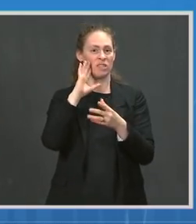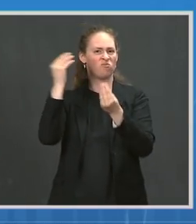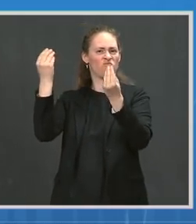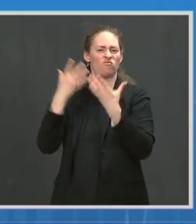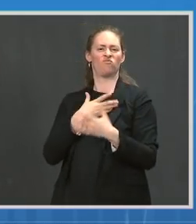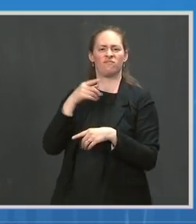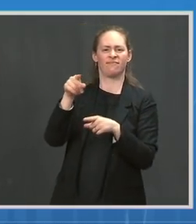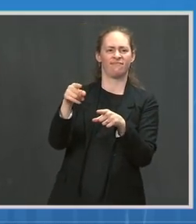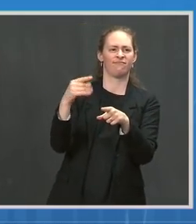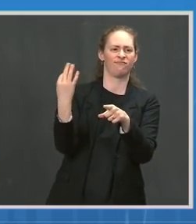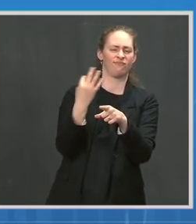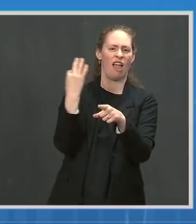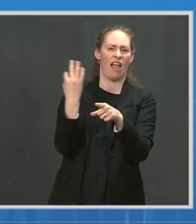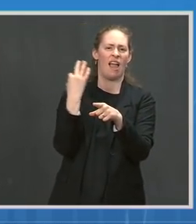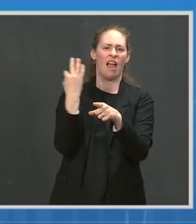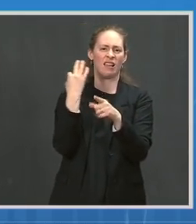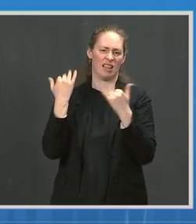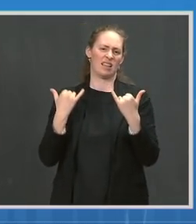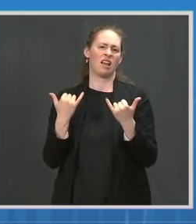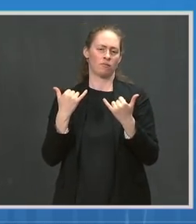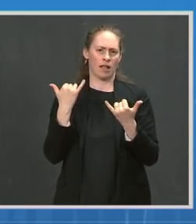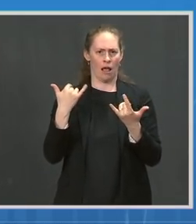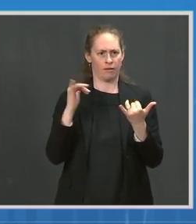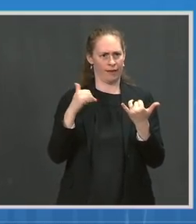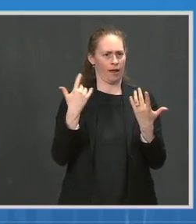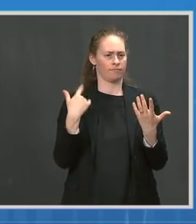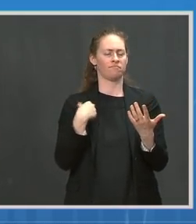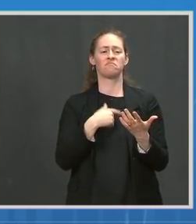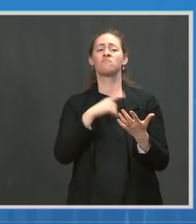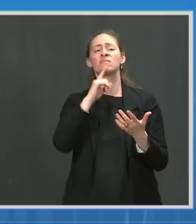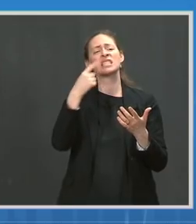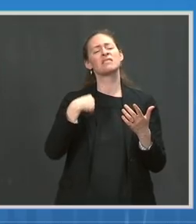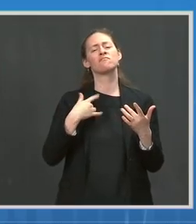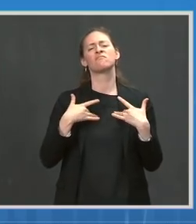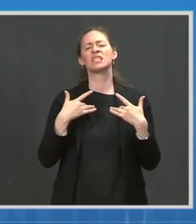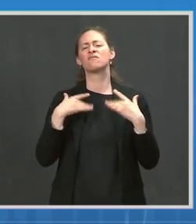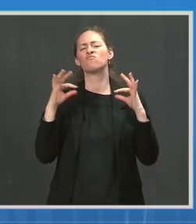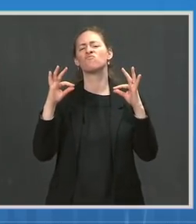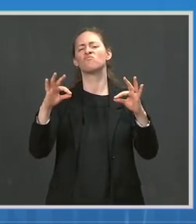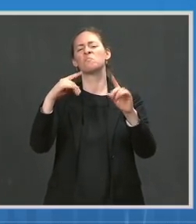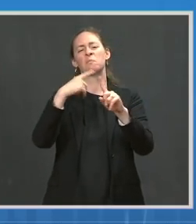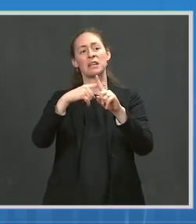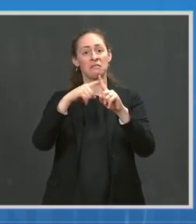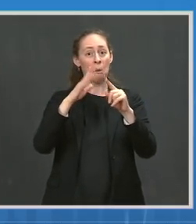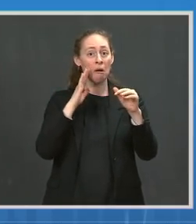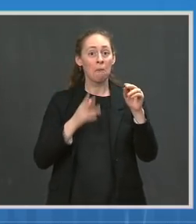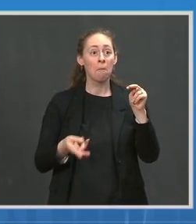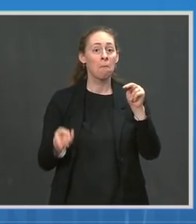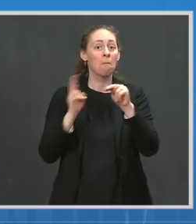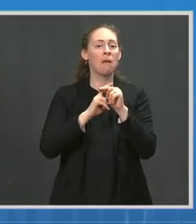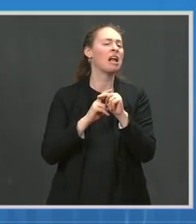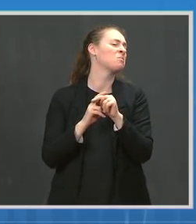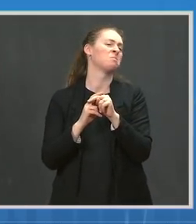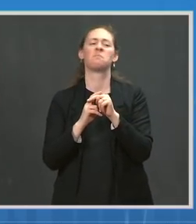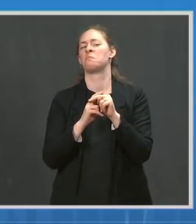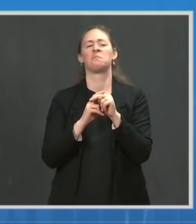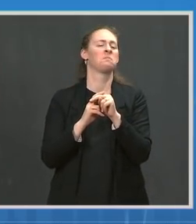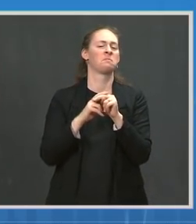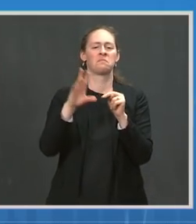We are encouraged that it hasn't been an overwhelming number of cases, but we're looking and seeing what's come in. Mr. Slavitt: Okay. And what was your second question? Do you mind reminding me?